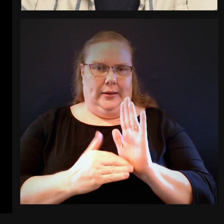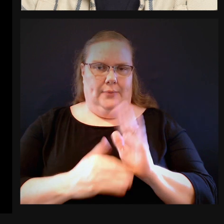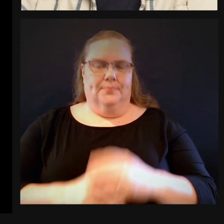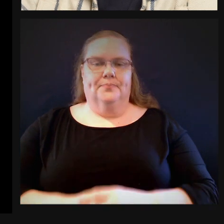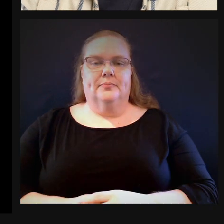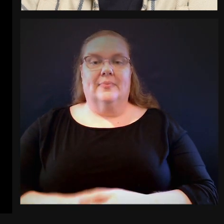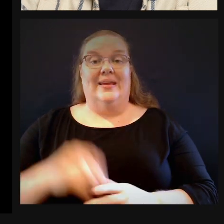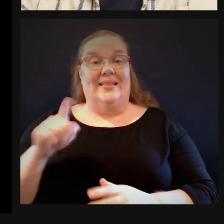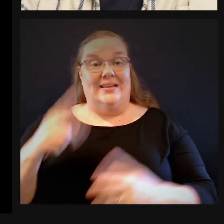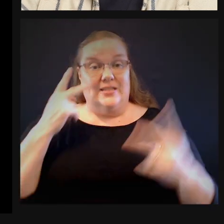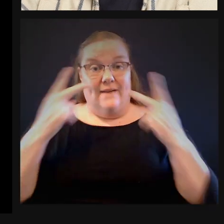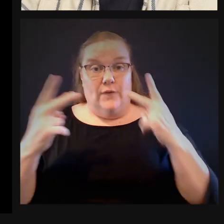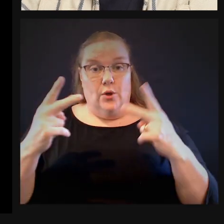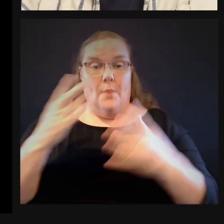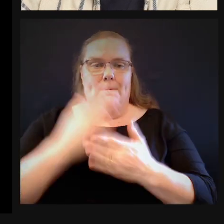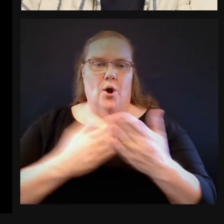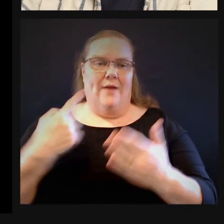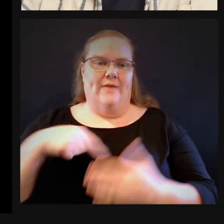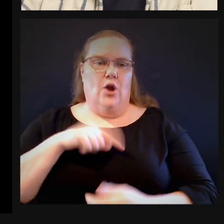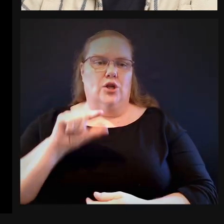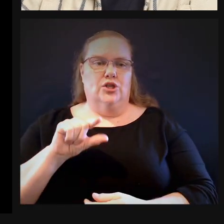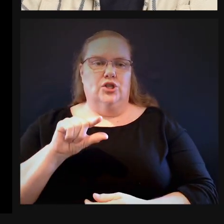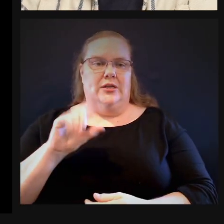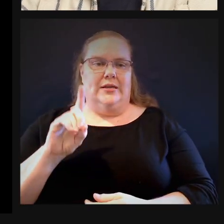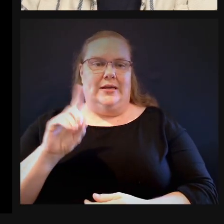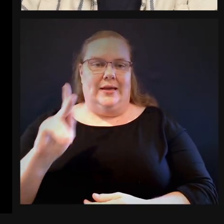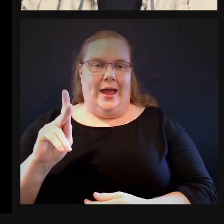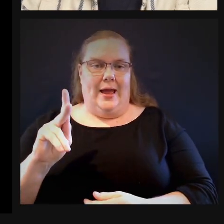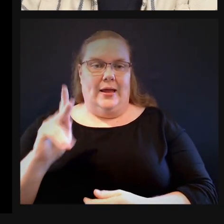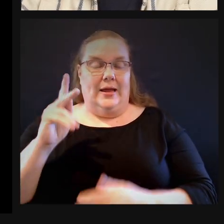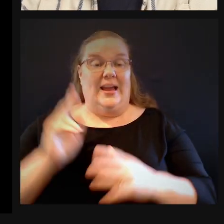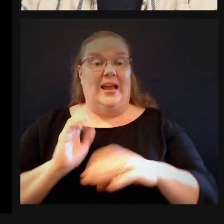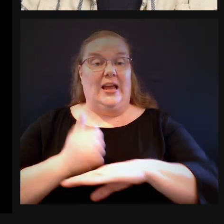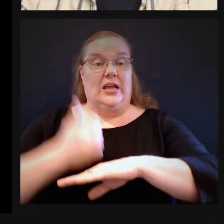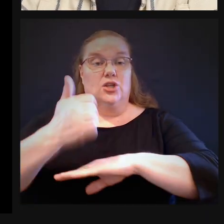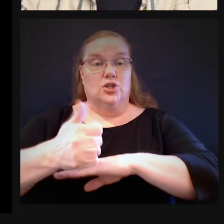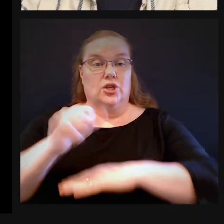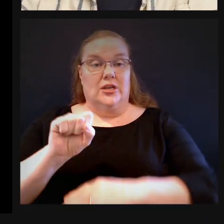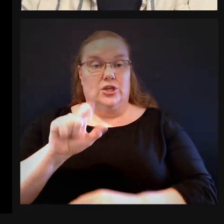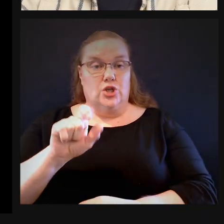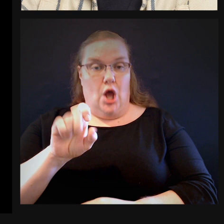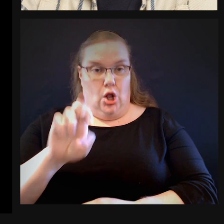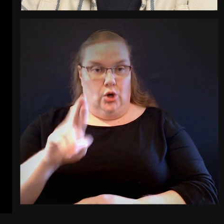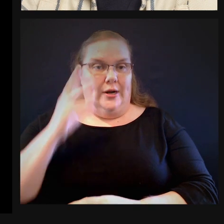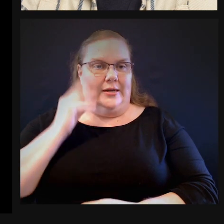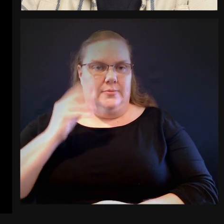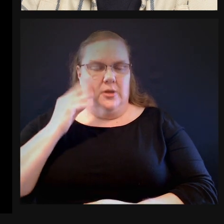This is a view of part of our GDK Installer experience. One thing we ran into along the way